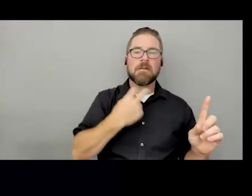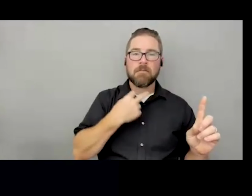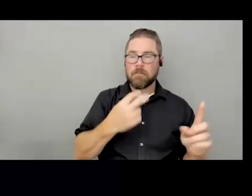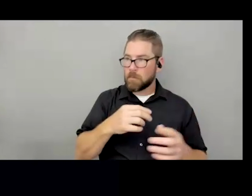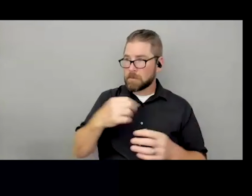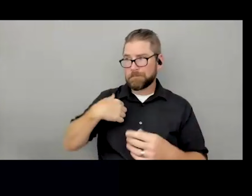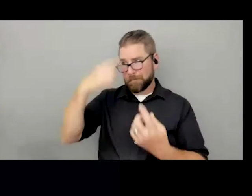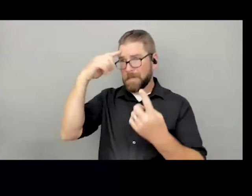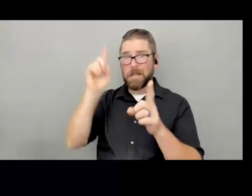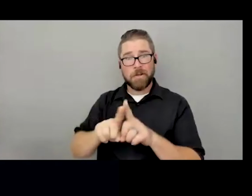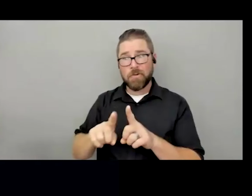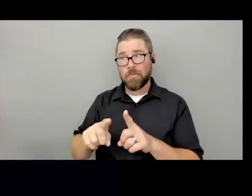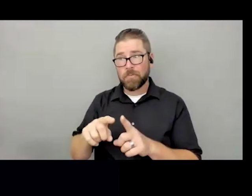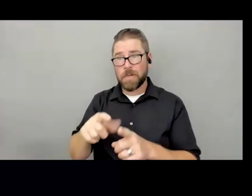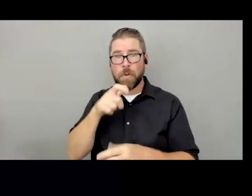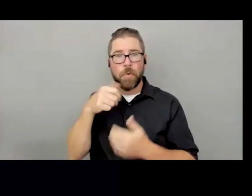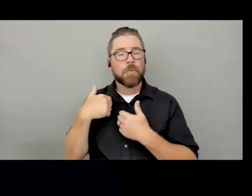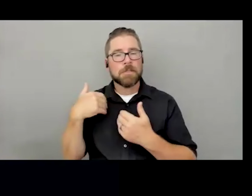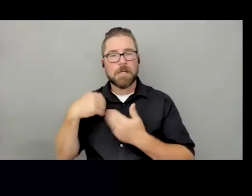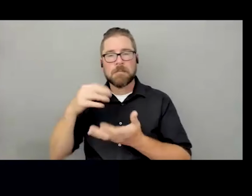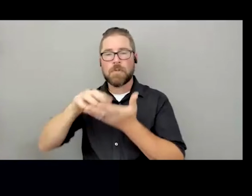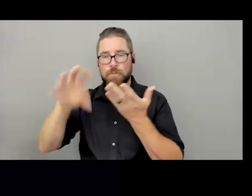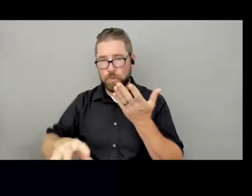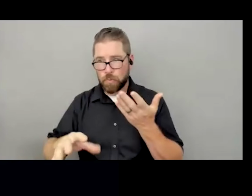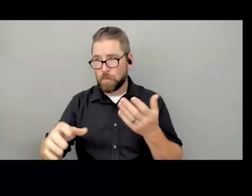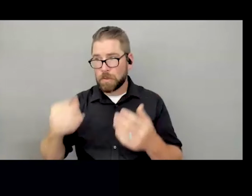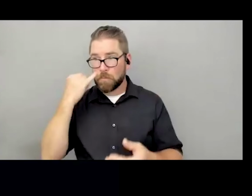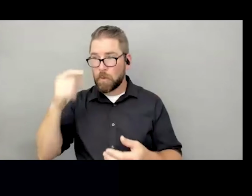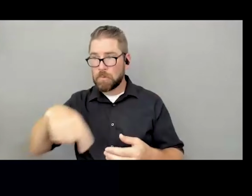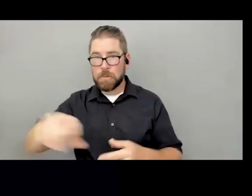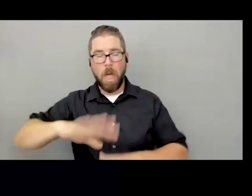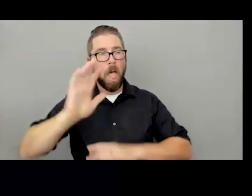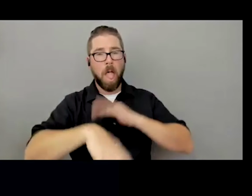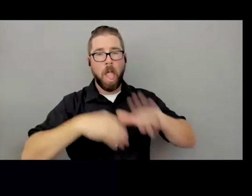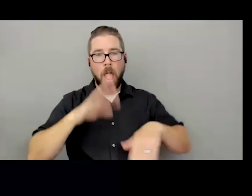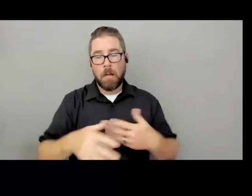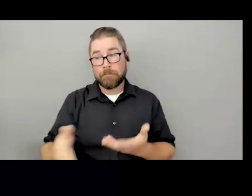So, you know, we're just trying to guide them best we can. And, you know, in the end and it is like I know that's what I tell them.